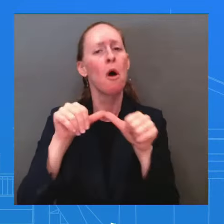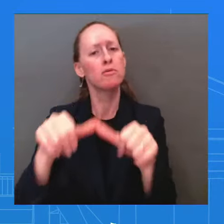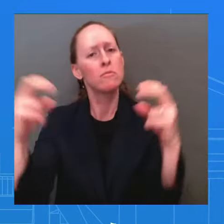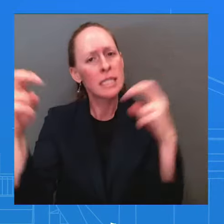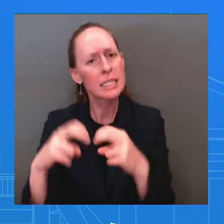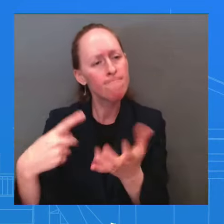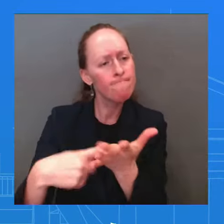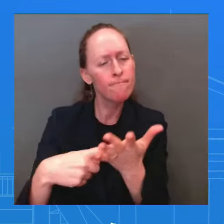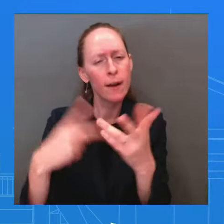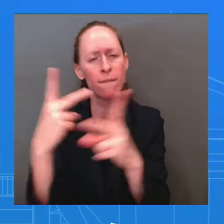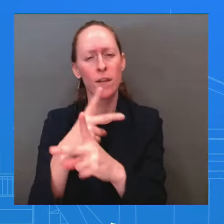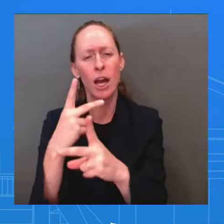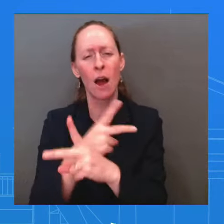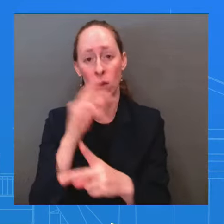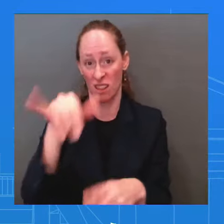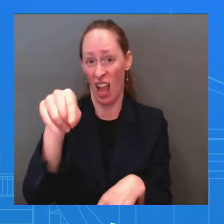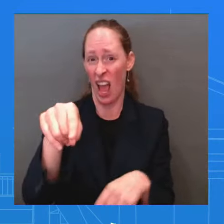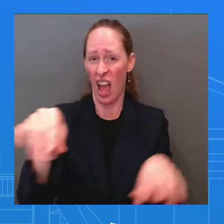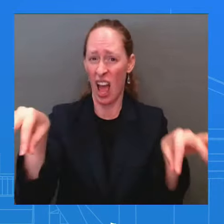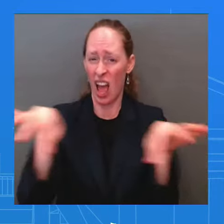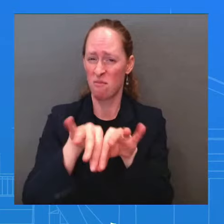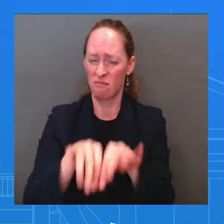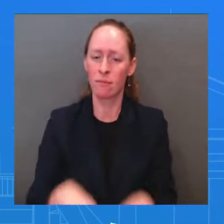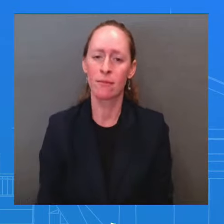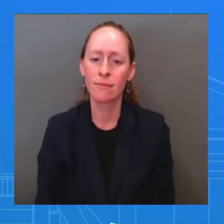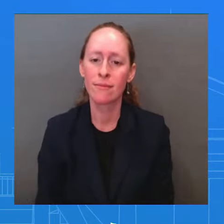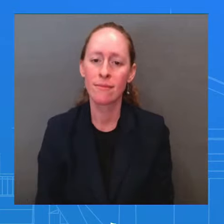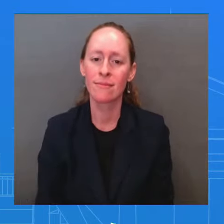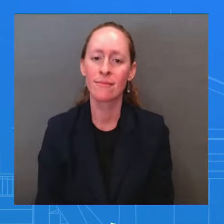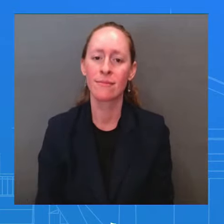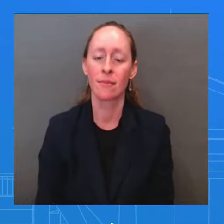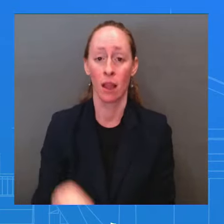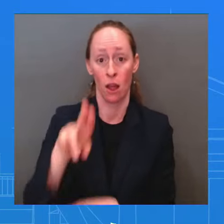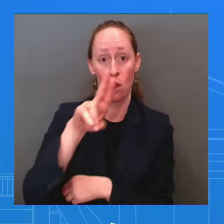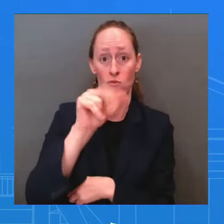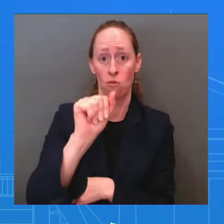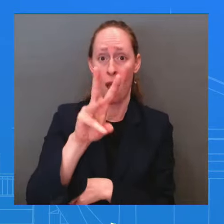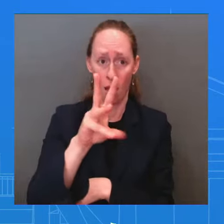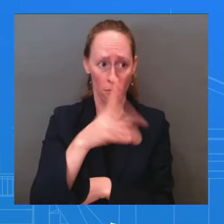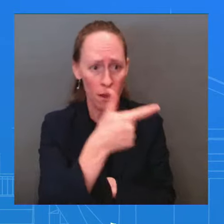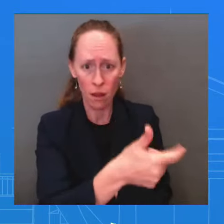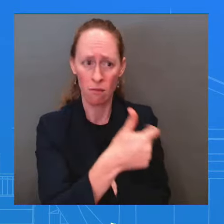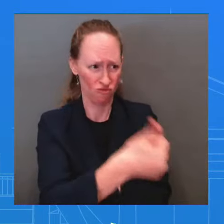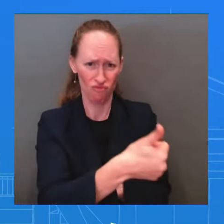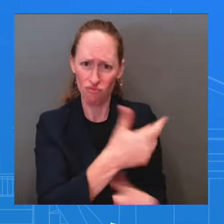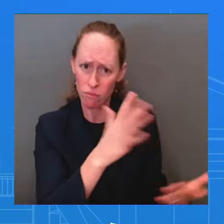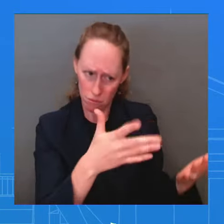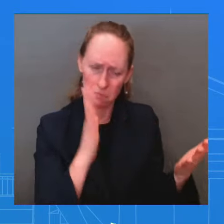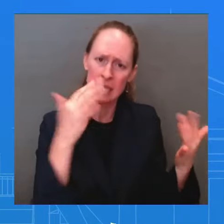And -- and they've made clear -- UAW has made clear that they're going to continue these conversations on Saturday morning, and that's what we're -- we're going to see.